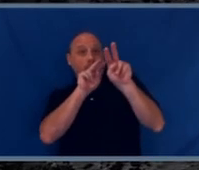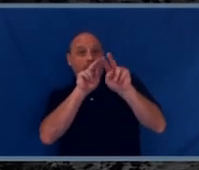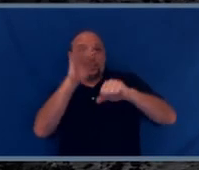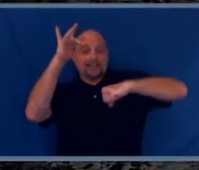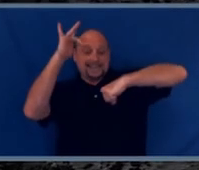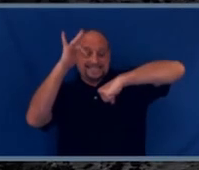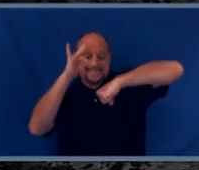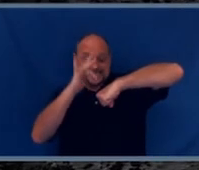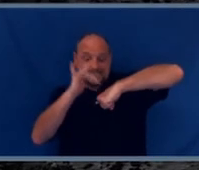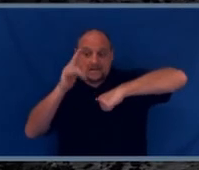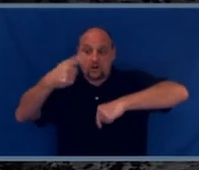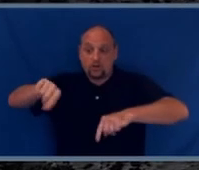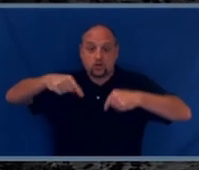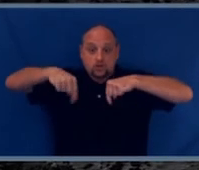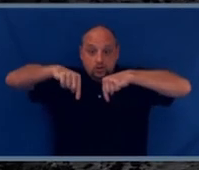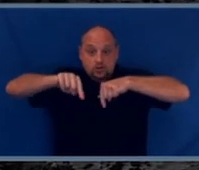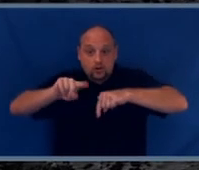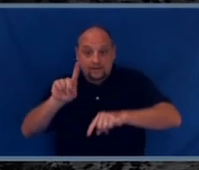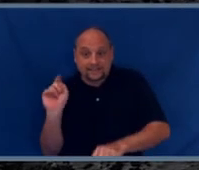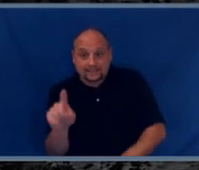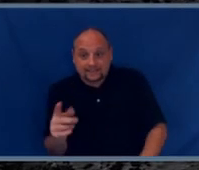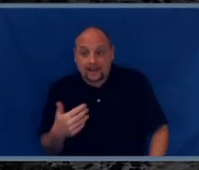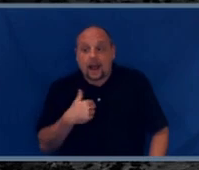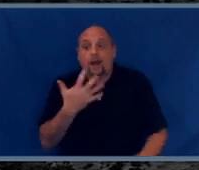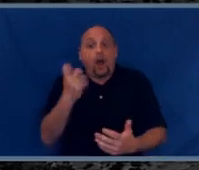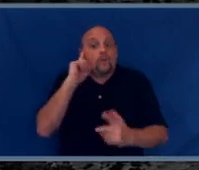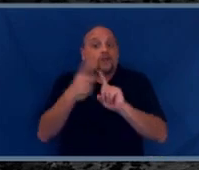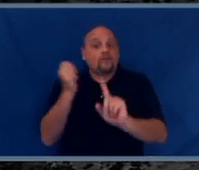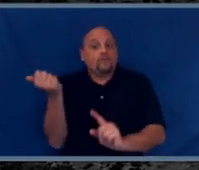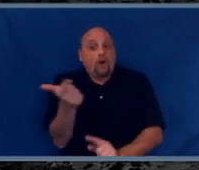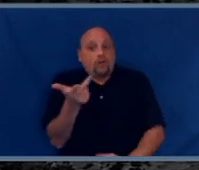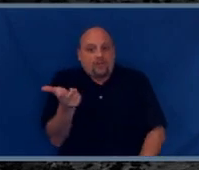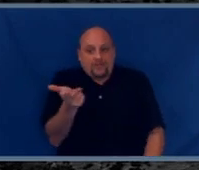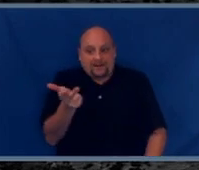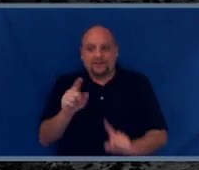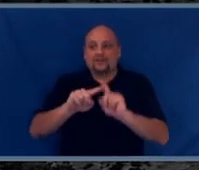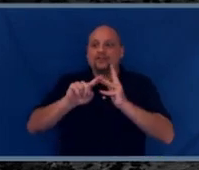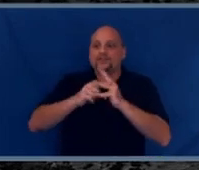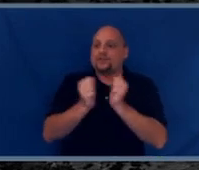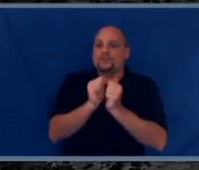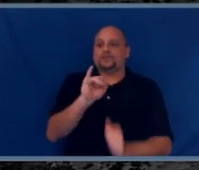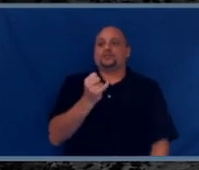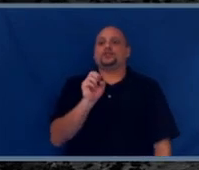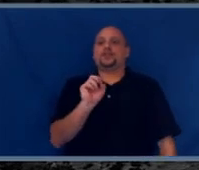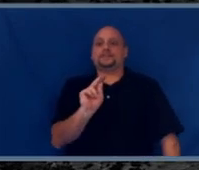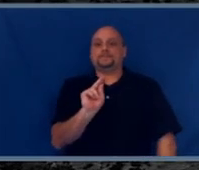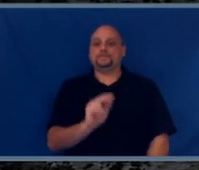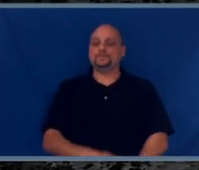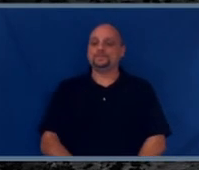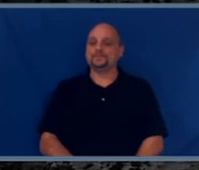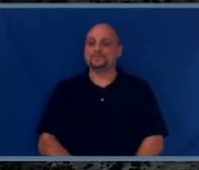WATCHING BENNU DO THE TAG, WATTS THAT NERVE-WRACKING.